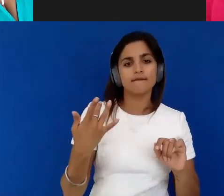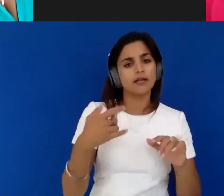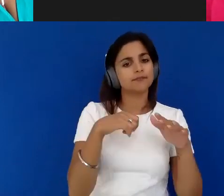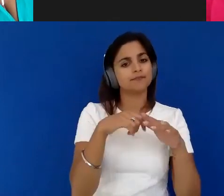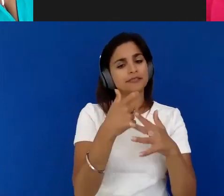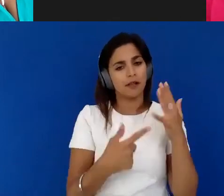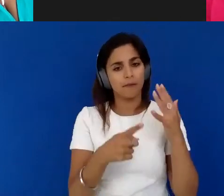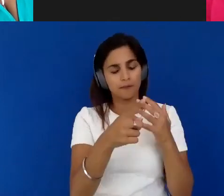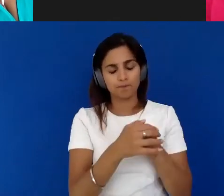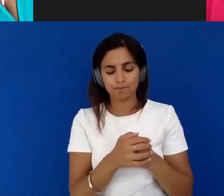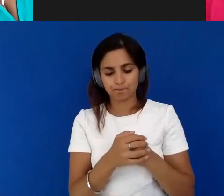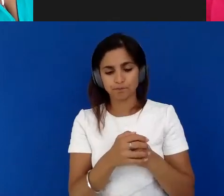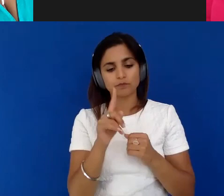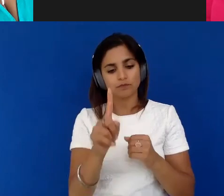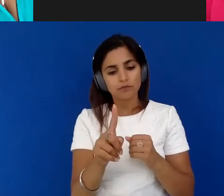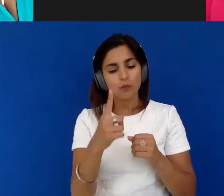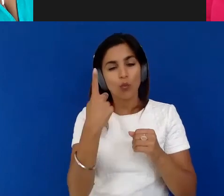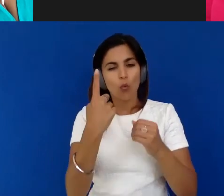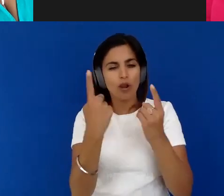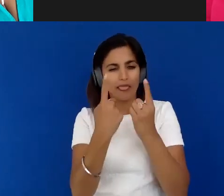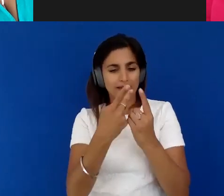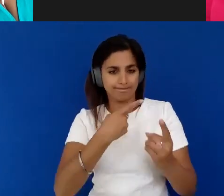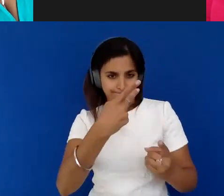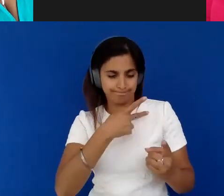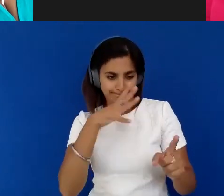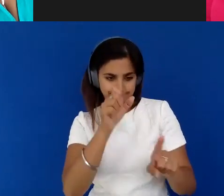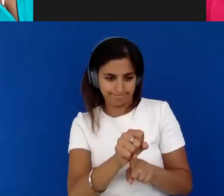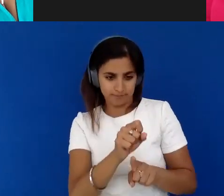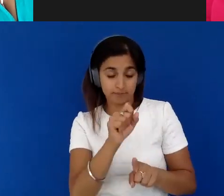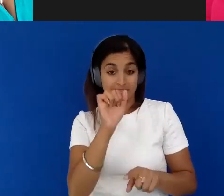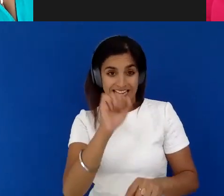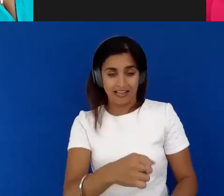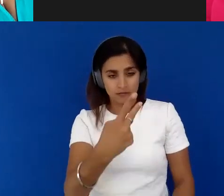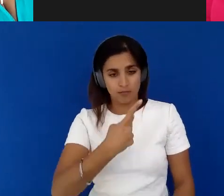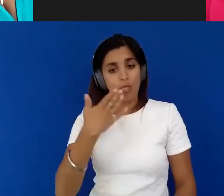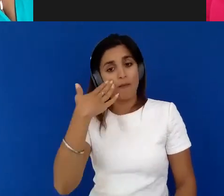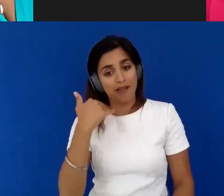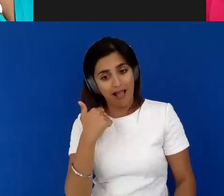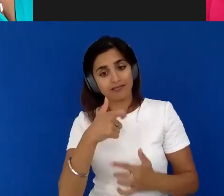found is that though we, yes we are both Black disabled women there are lots of